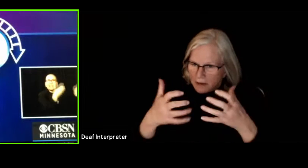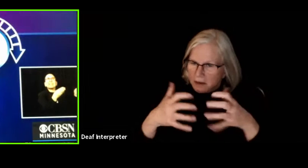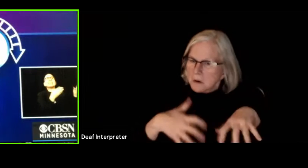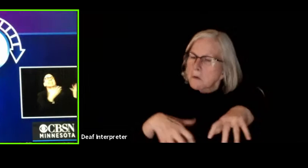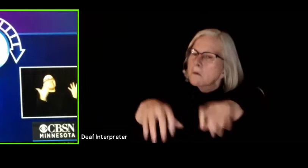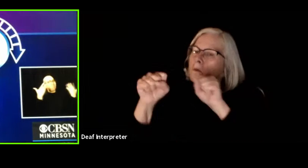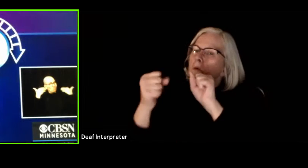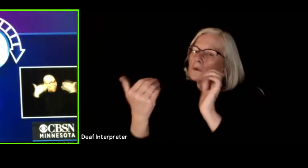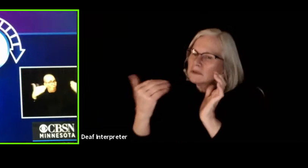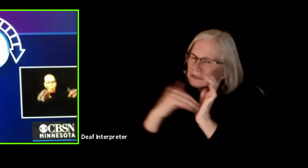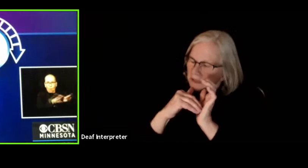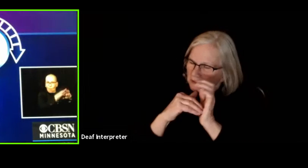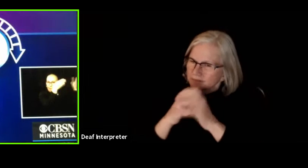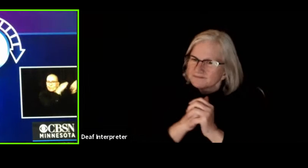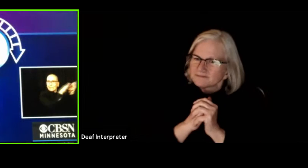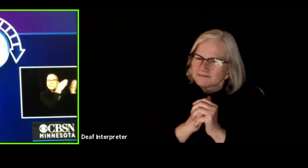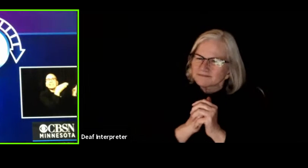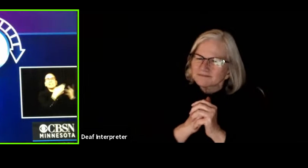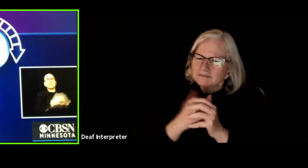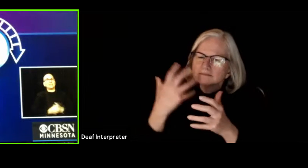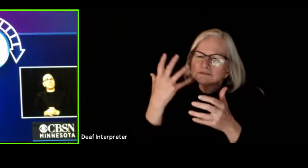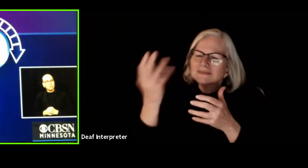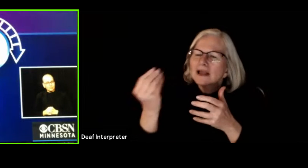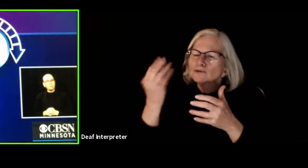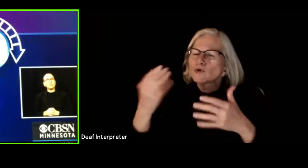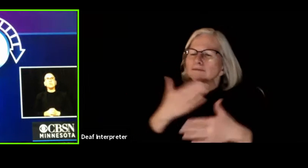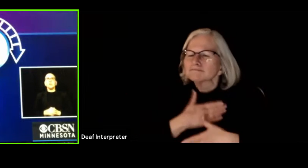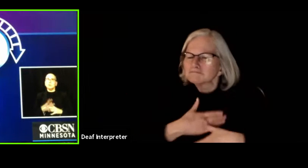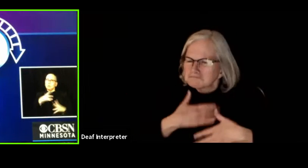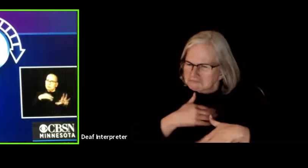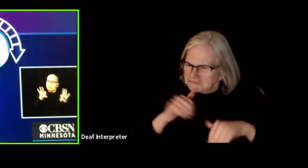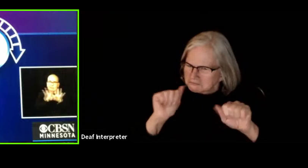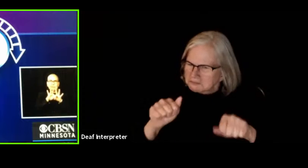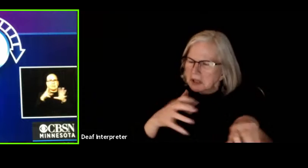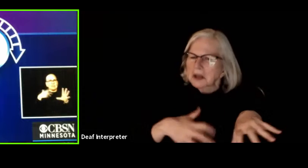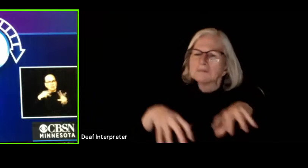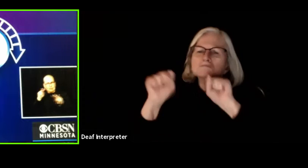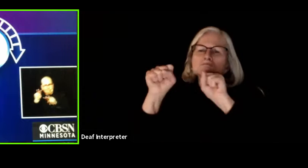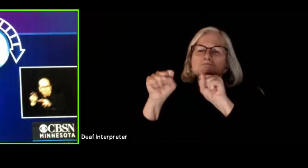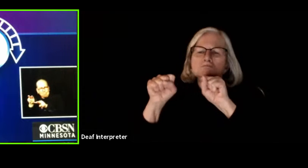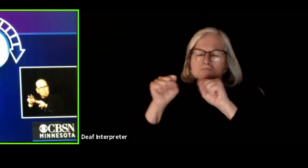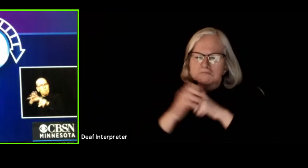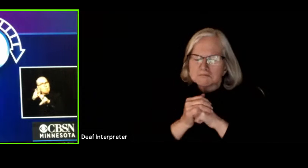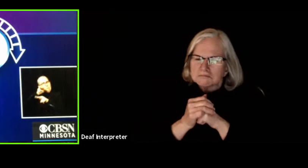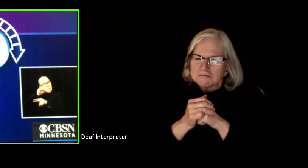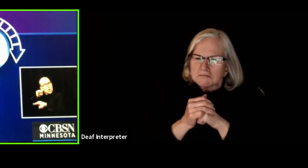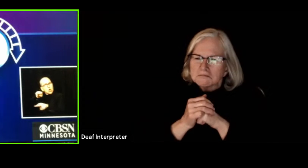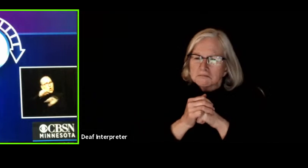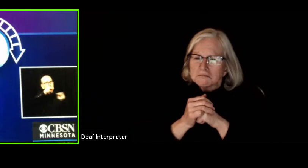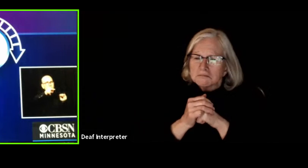I WOULD JUST SAY THIS, WE'LL KEEP OUR HAND ON THE DIAL. STATES ARE PEAKING. WE HAVE MOBILE MORGUE TRUCKS AND